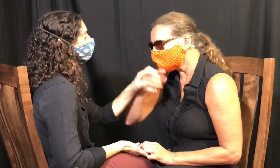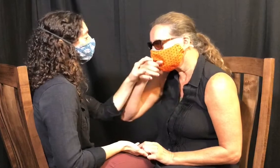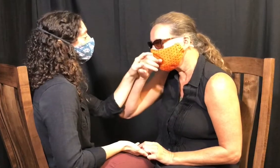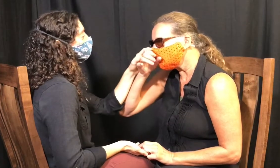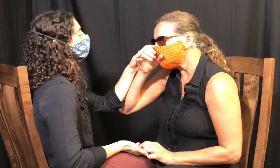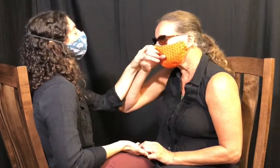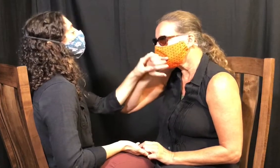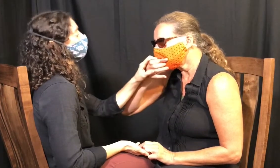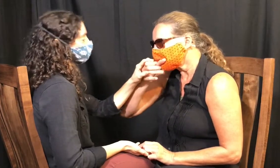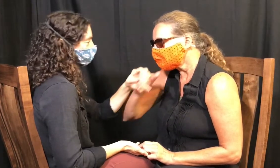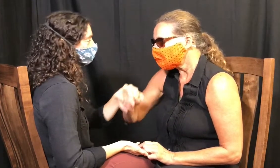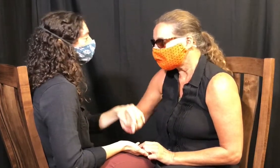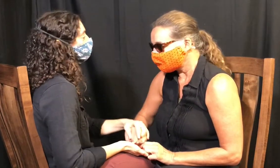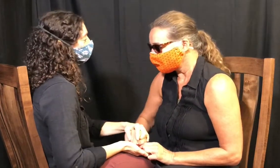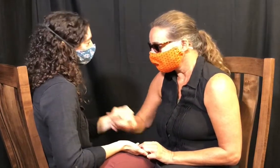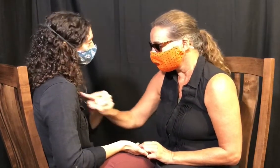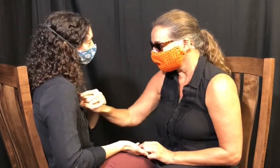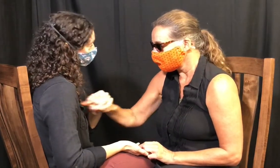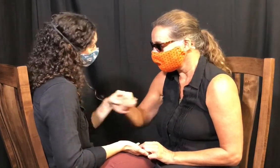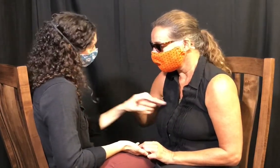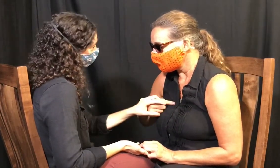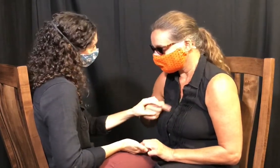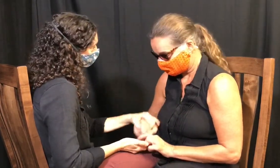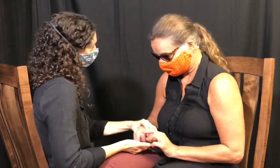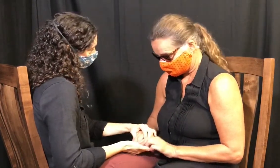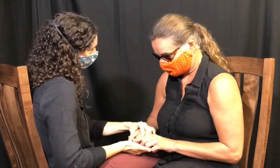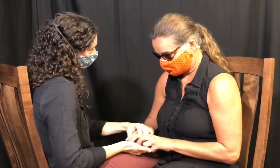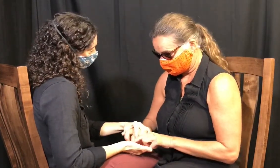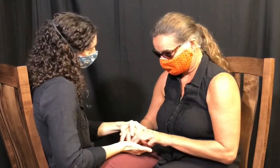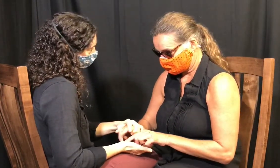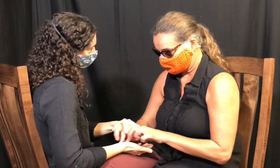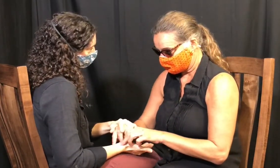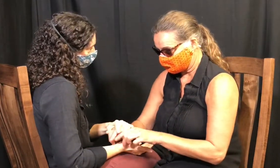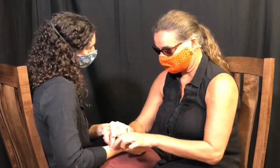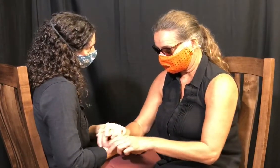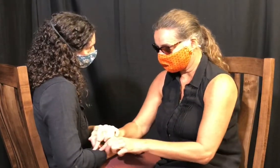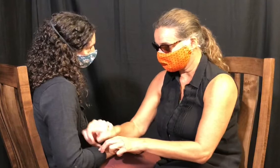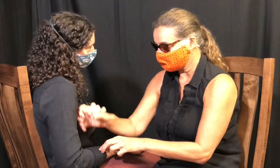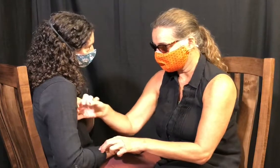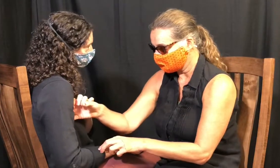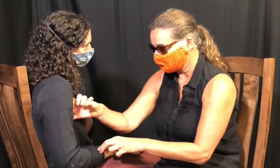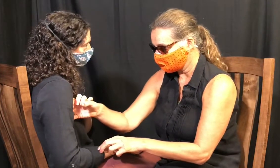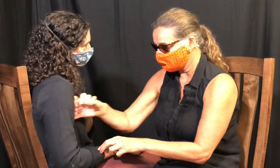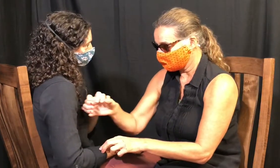to explain the foundation of this activity. If I were to leave the child to go get water and bring it back to them,